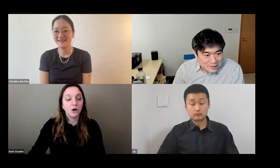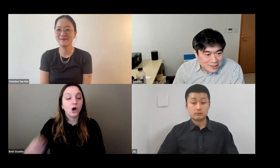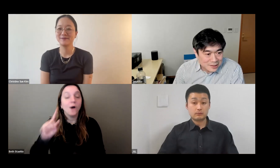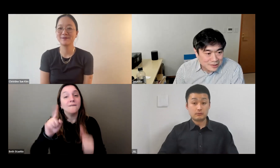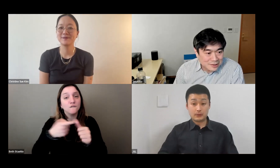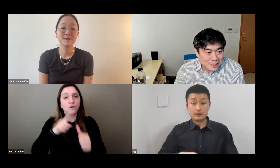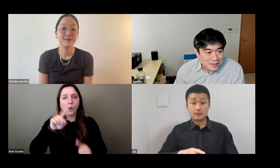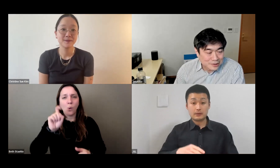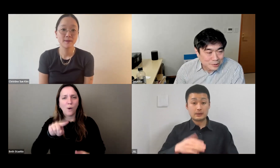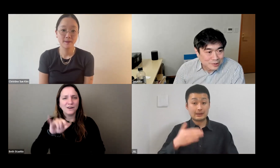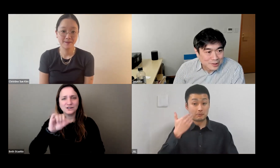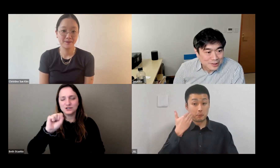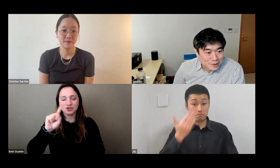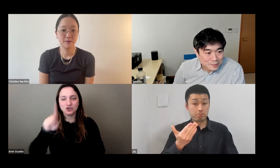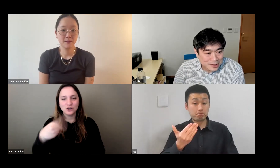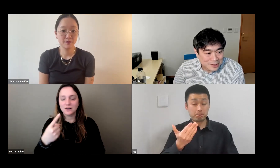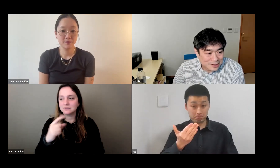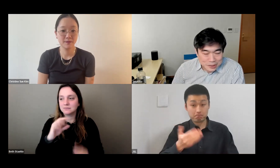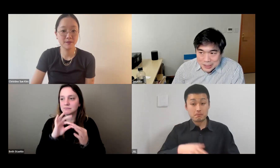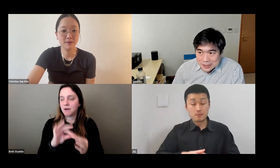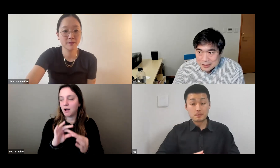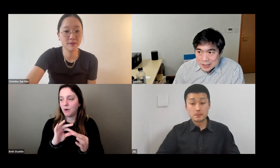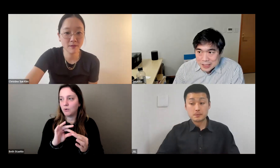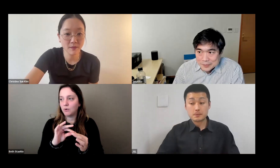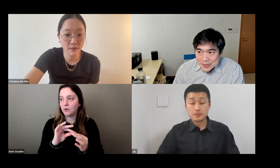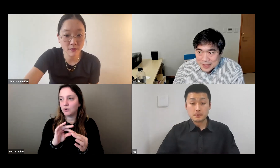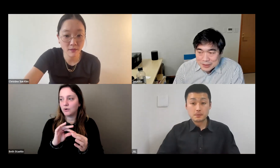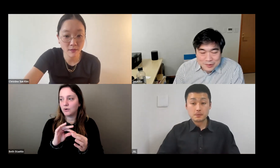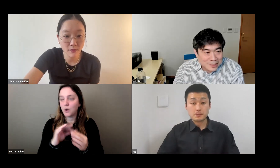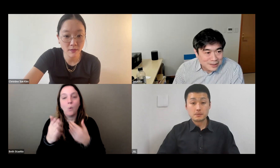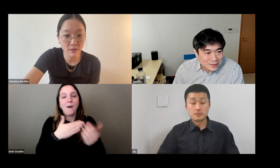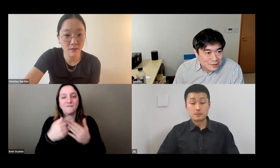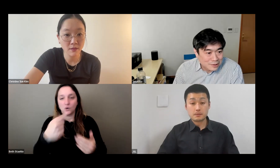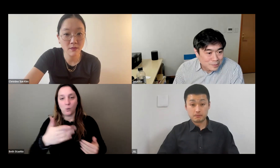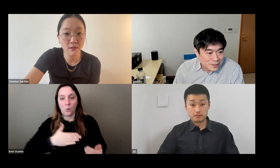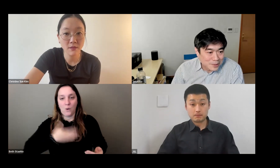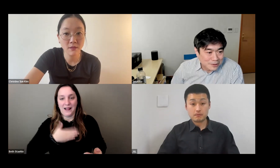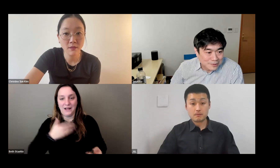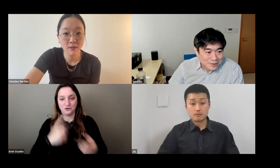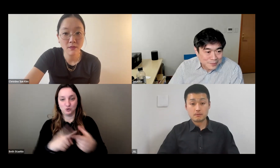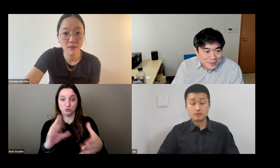to the extent you're willing to share, can you tell us a little bit about